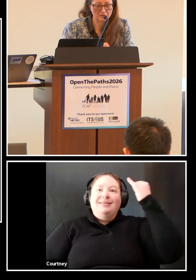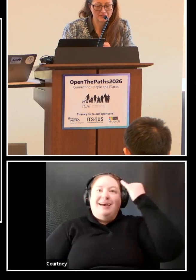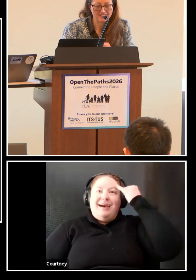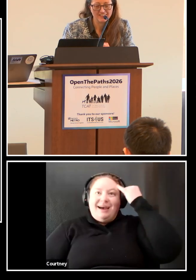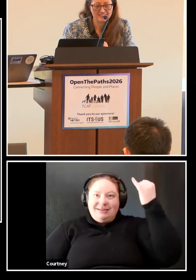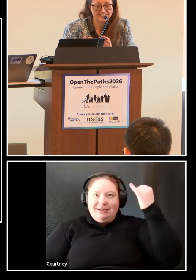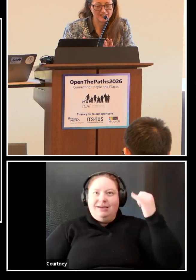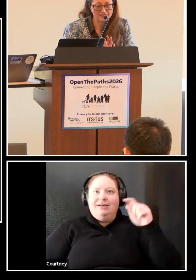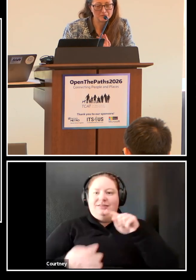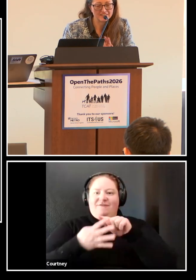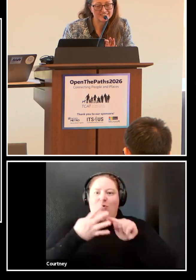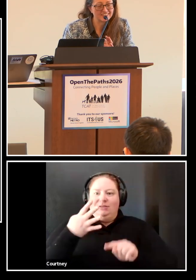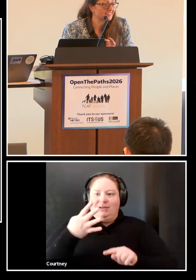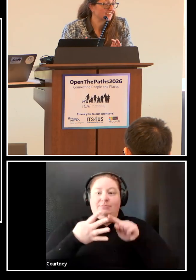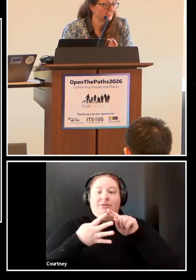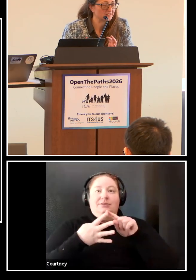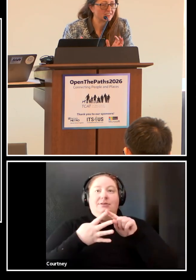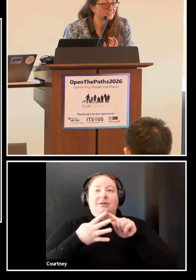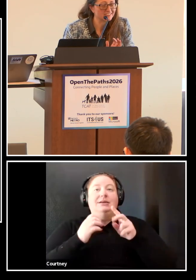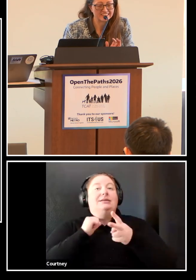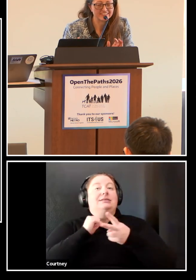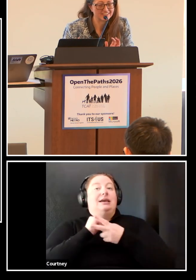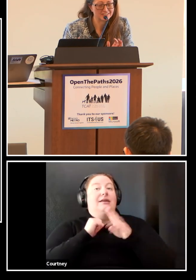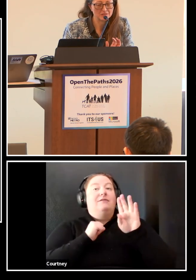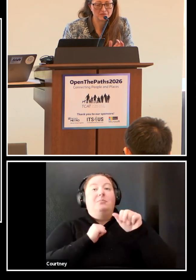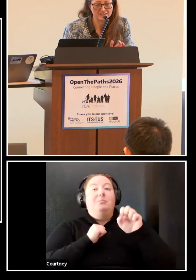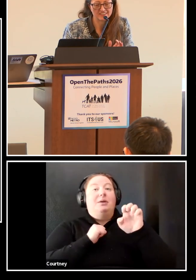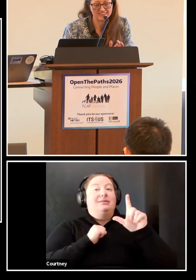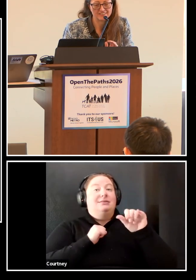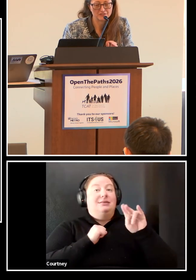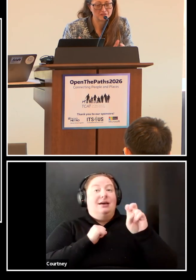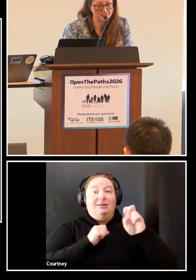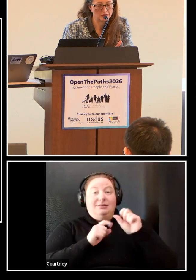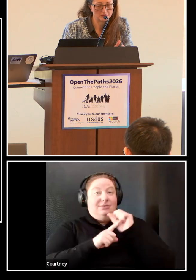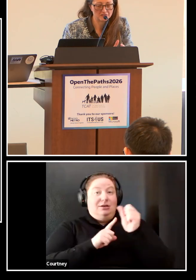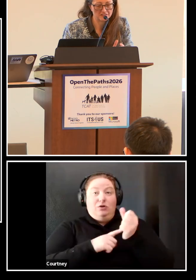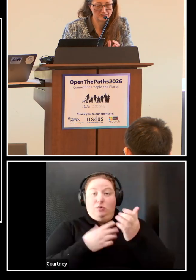steps. Save the baseline scenario, whatever you consider to be baseline for one or more